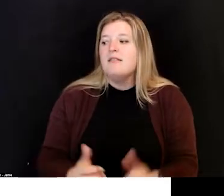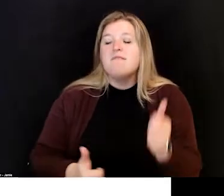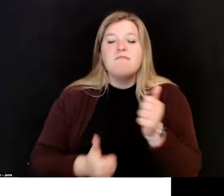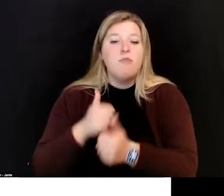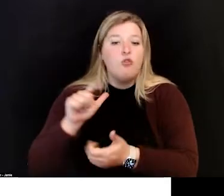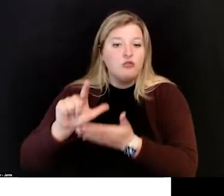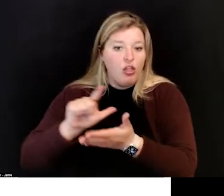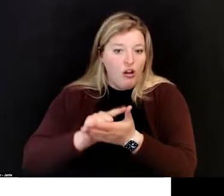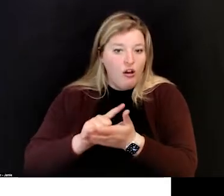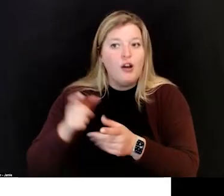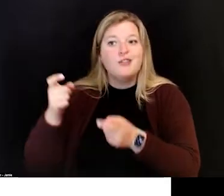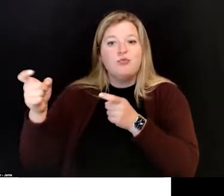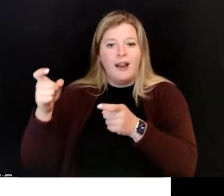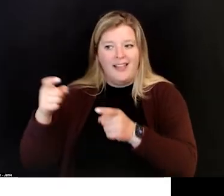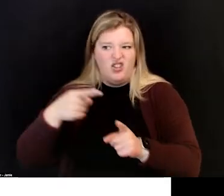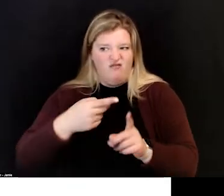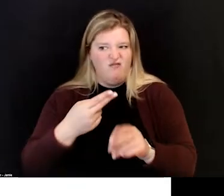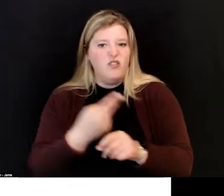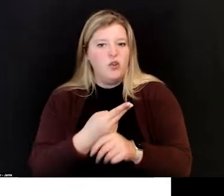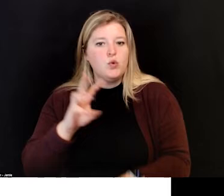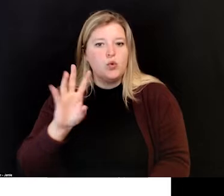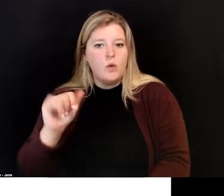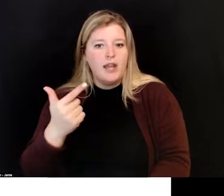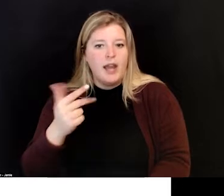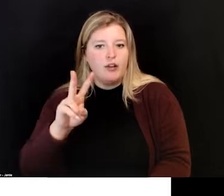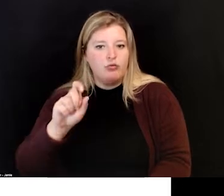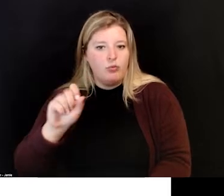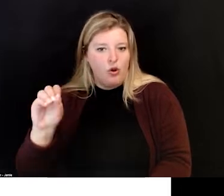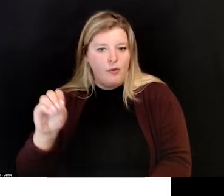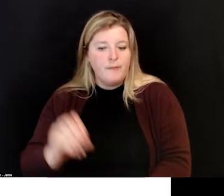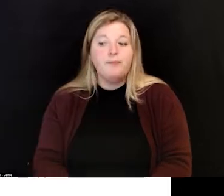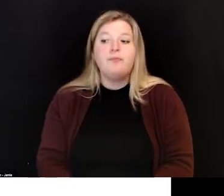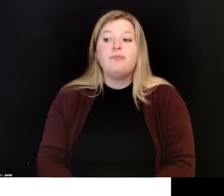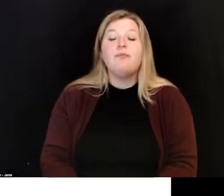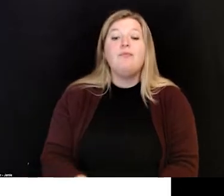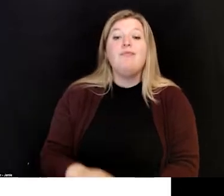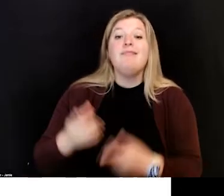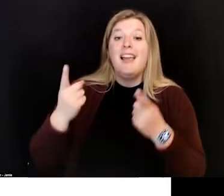that reference it use that as a standard. When WCAG 2.1 came out,